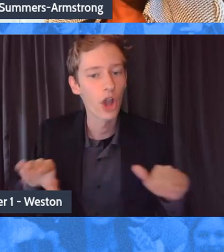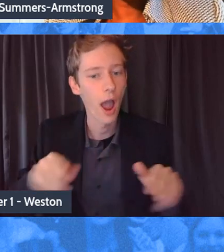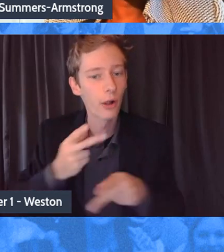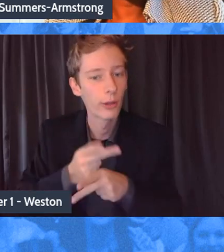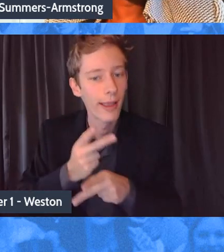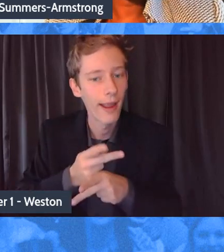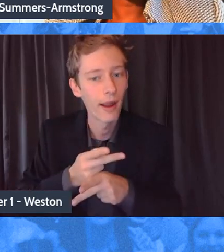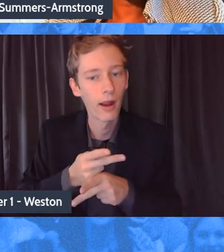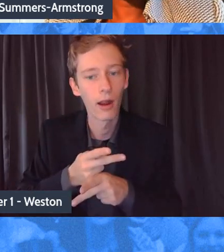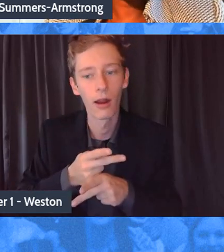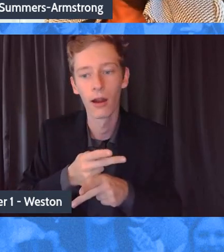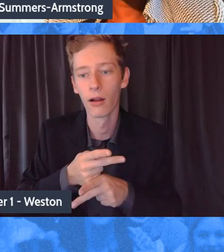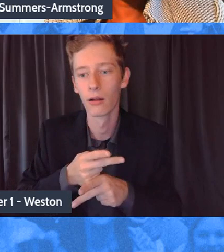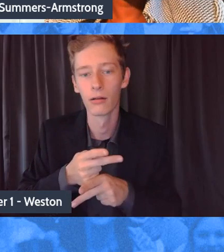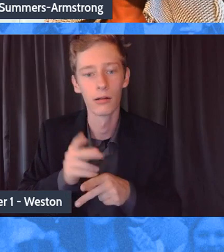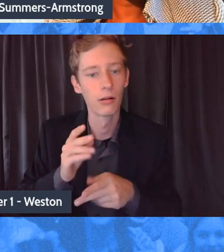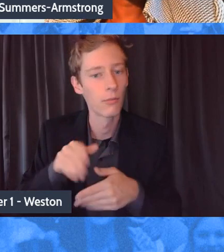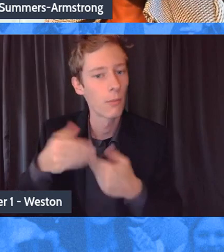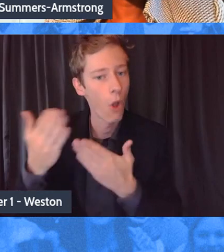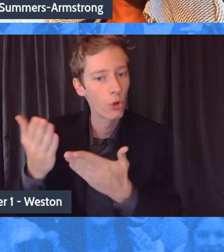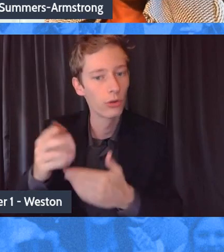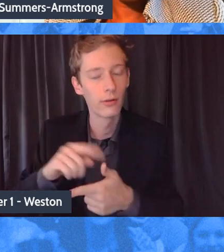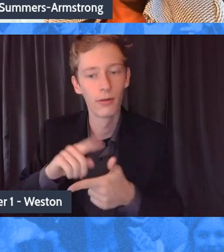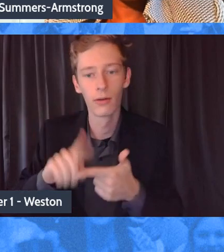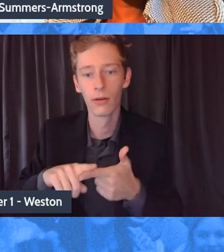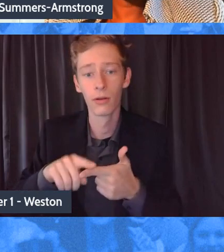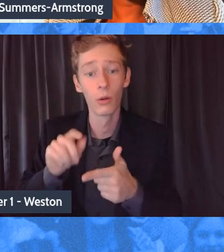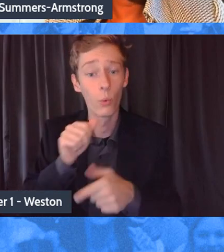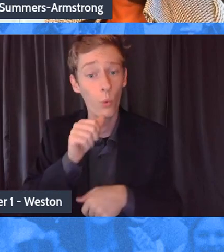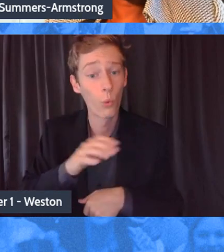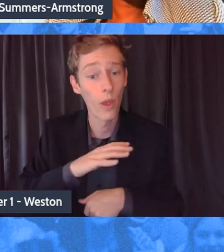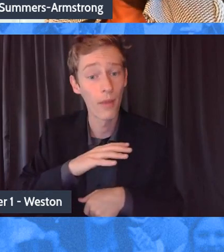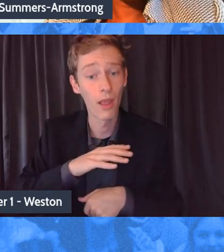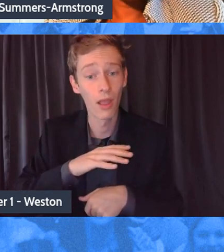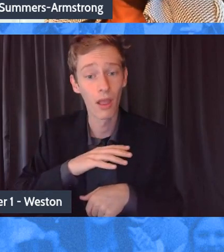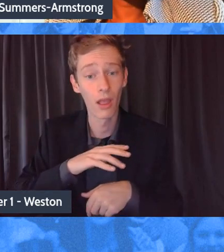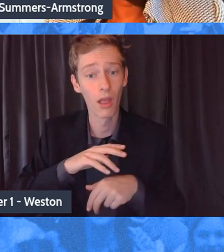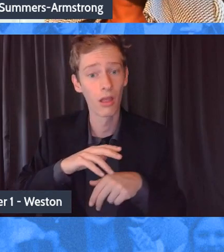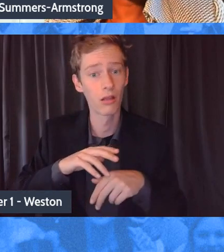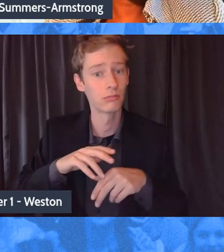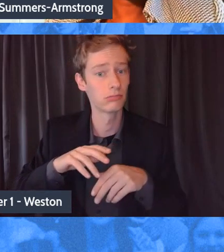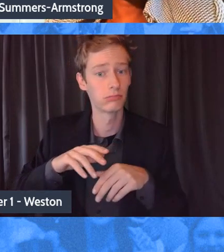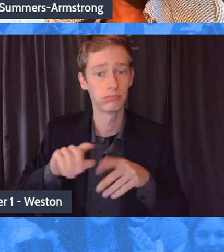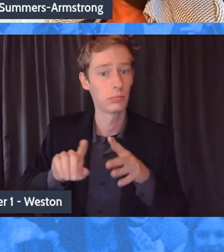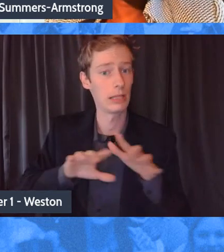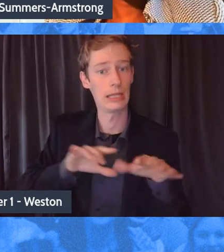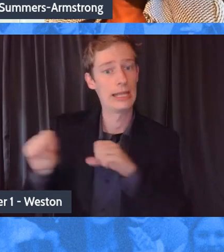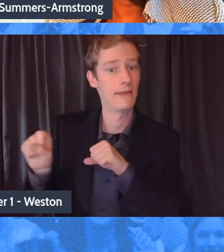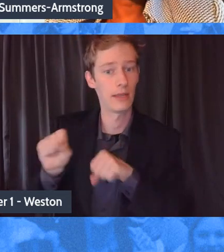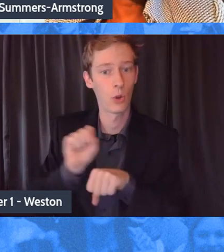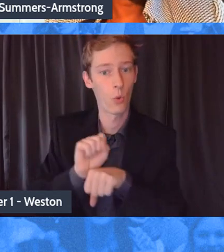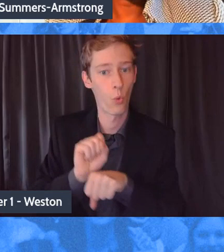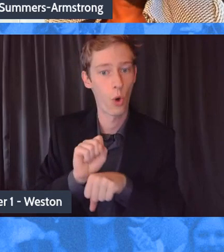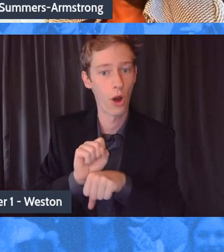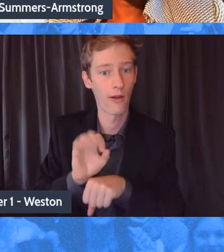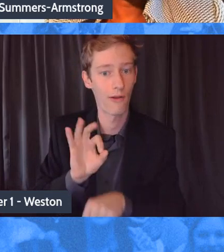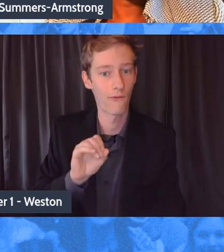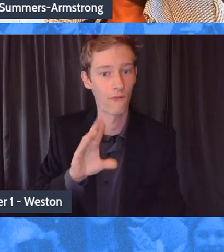the huge exodus of so many women from the workforce. I mean, we've, that's, these are major crises that we need to solve.